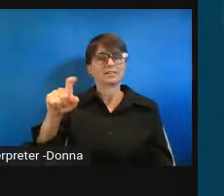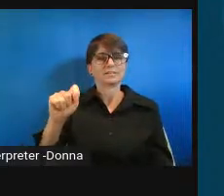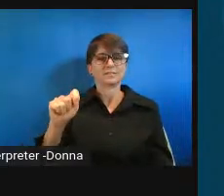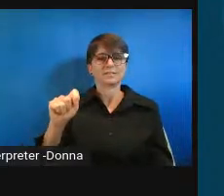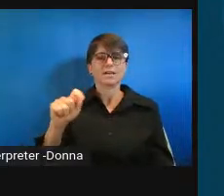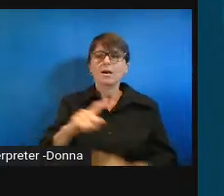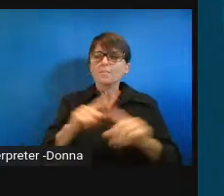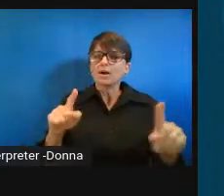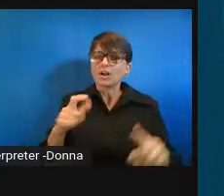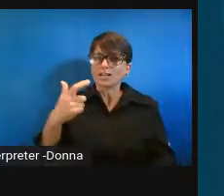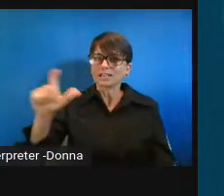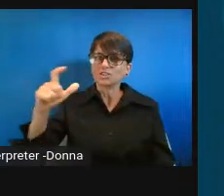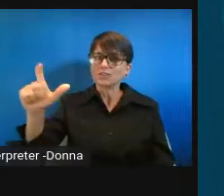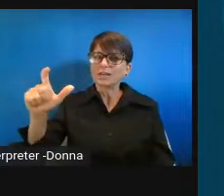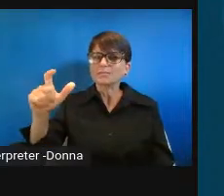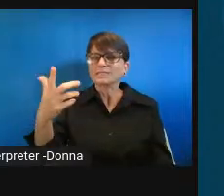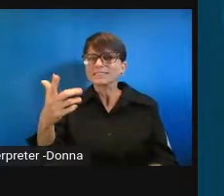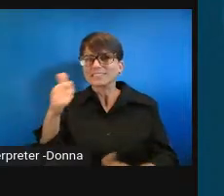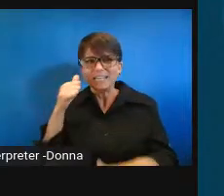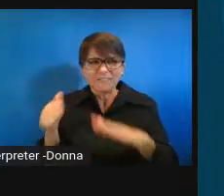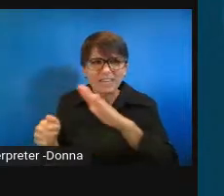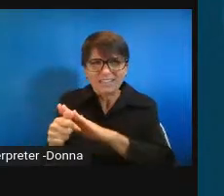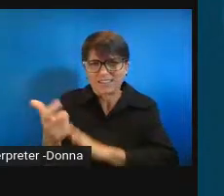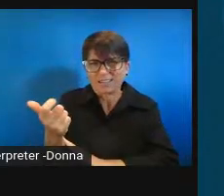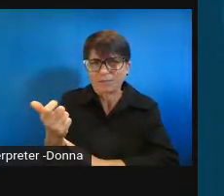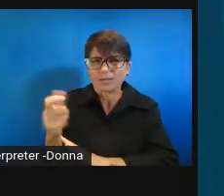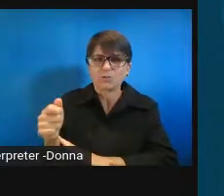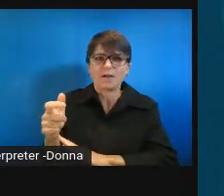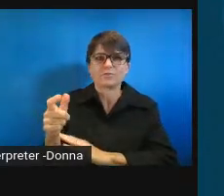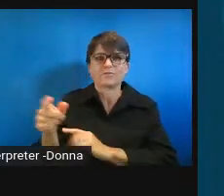So, if you are tweeting a photo, it will remind you to add Alt Text.